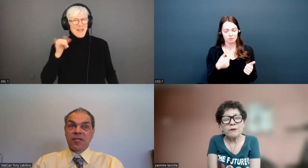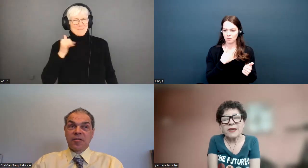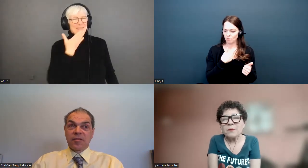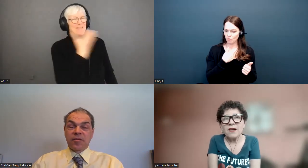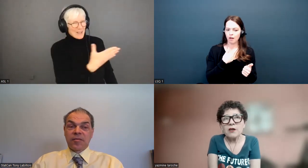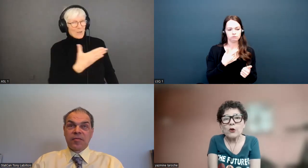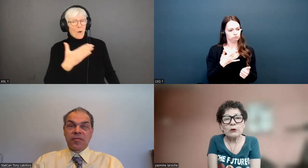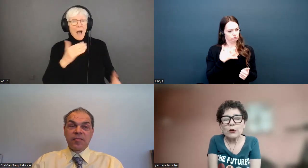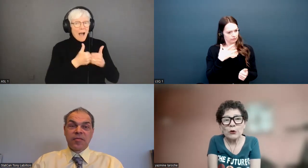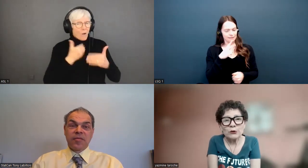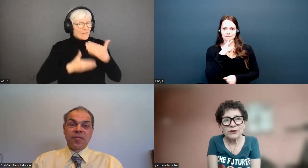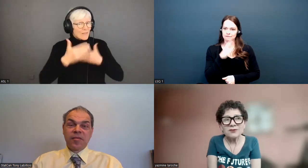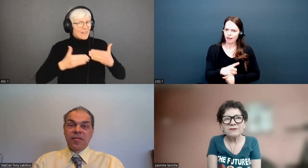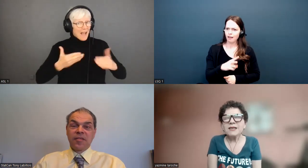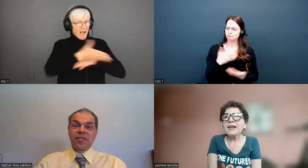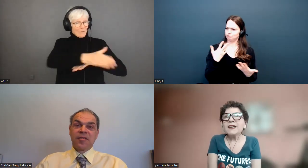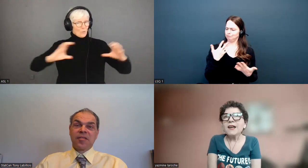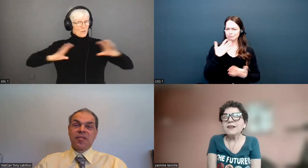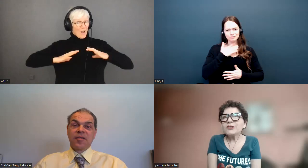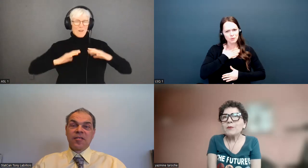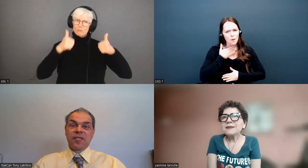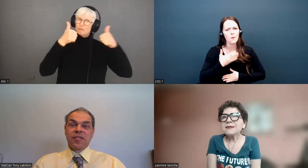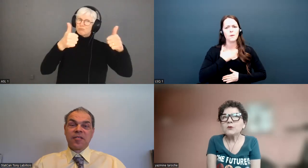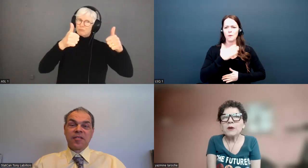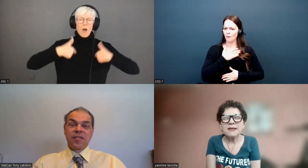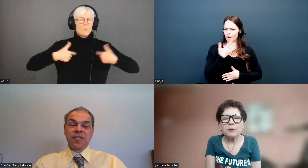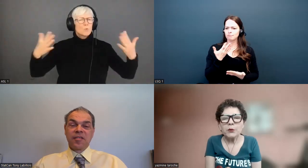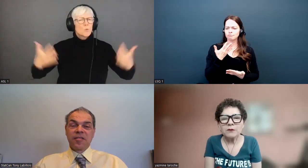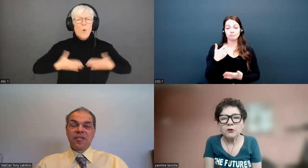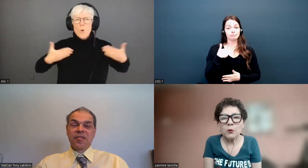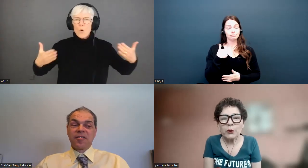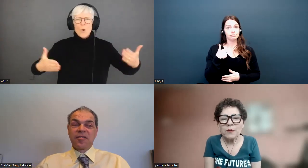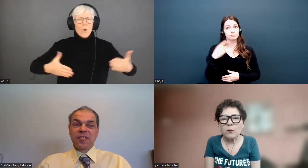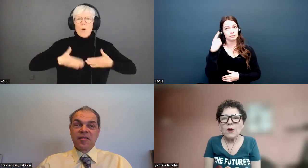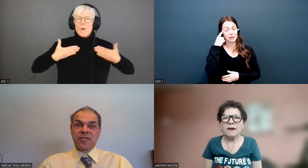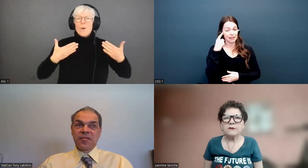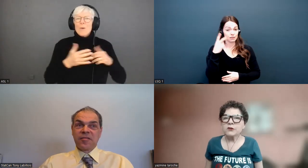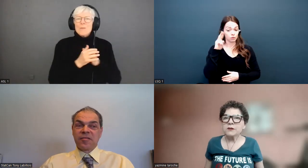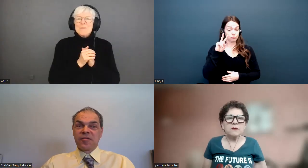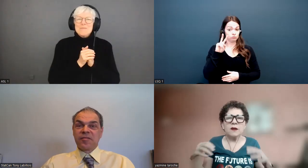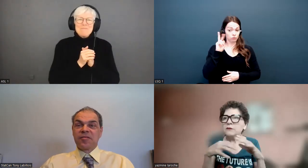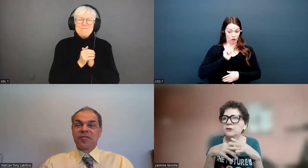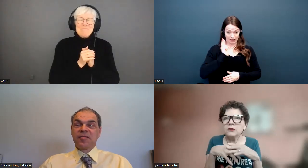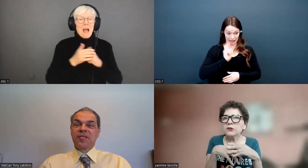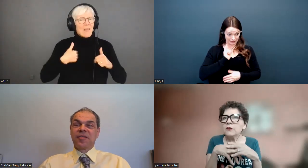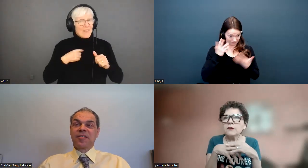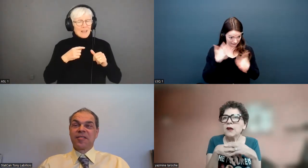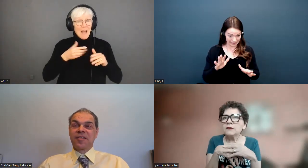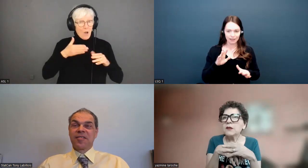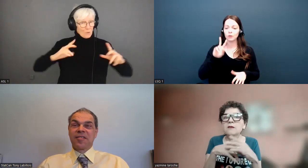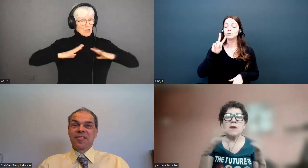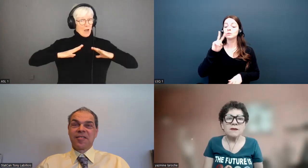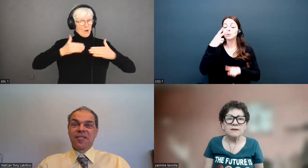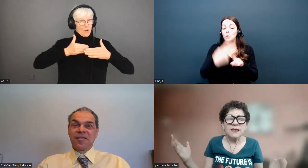I can tell you that I'm really, really happy. I think I spent the first couple of months